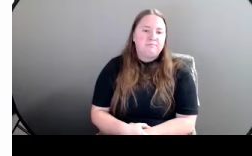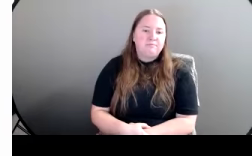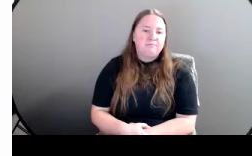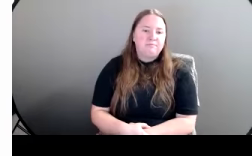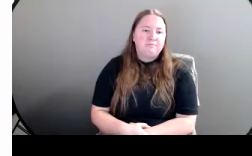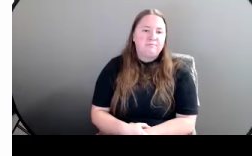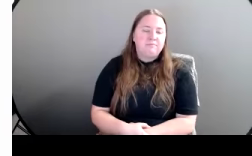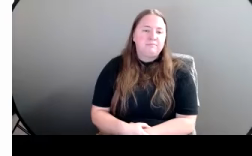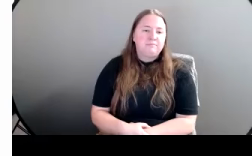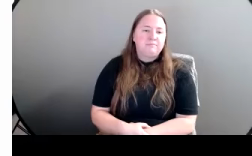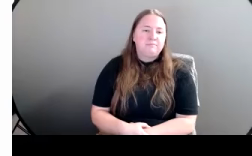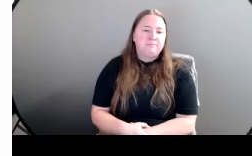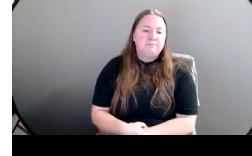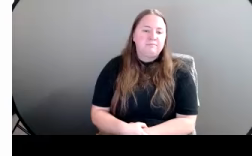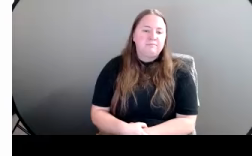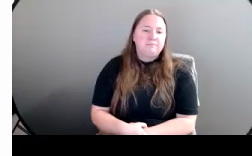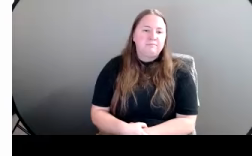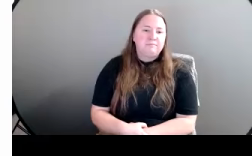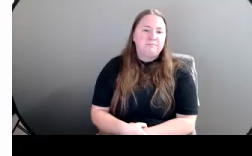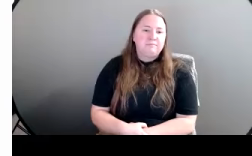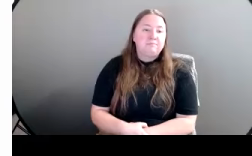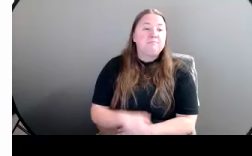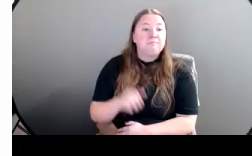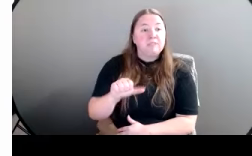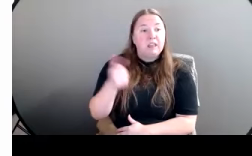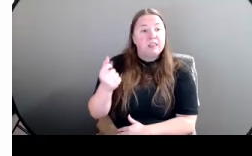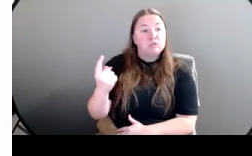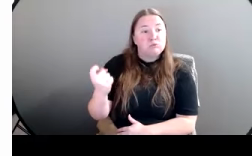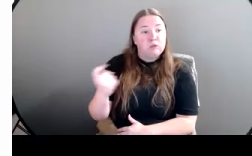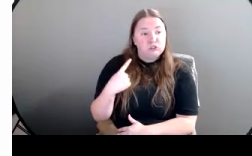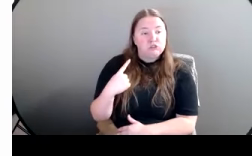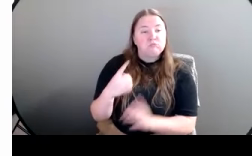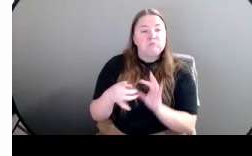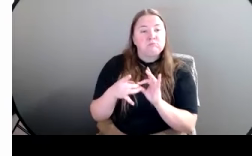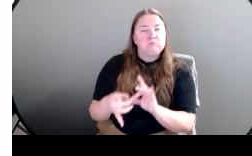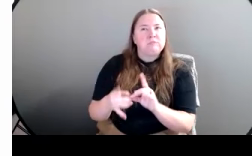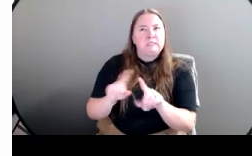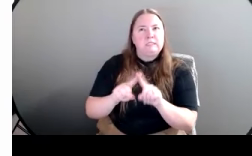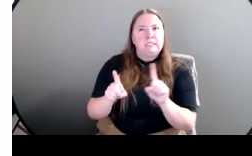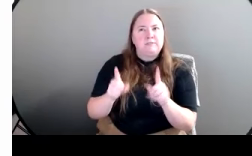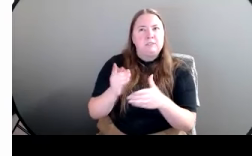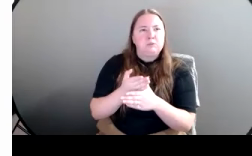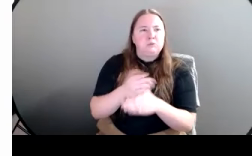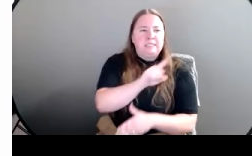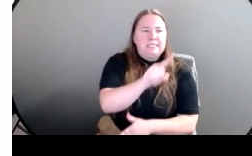Yeah. So, another question here about what's the difference between a ZTC course